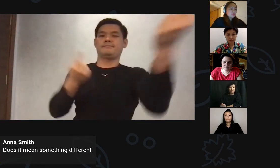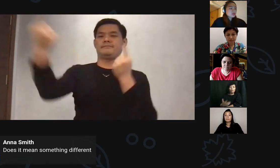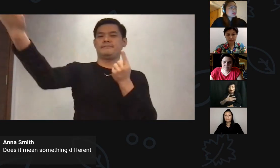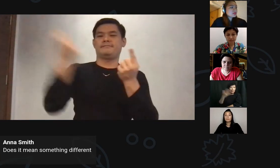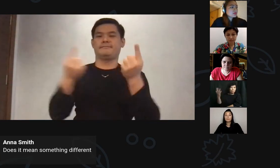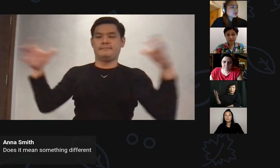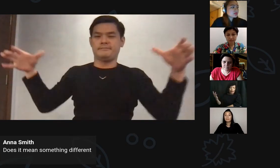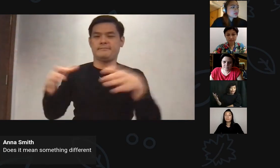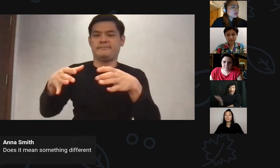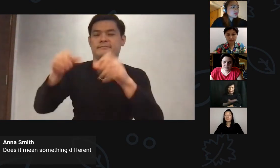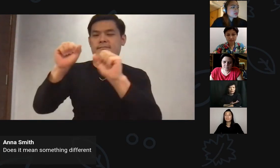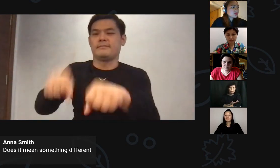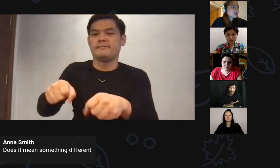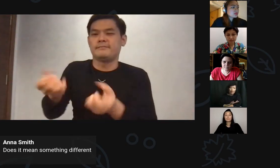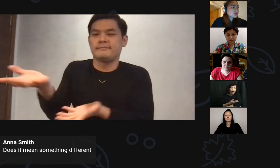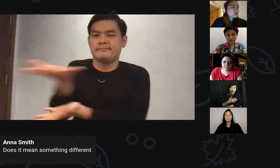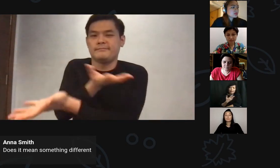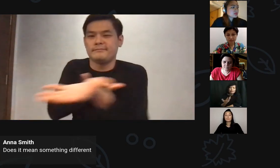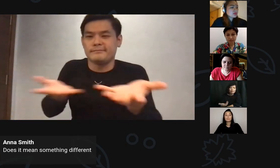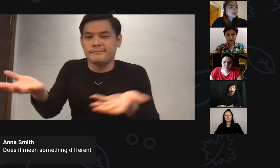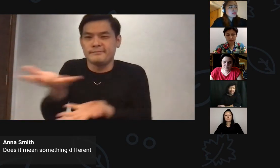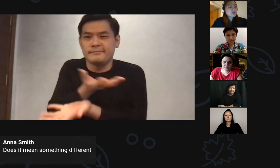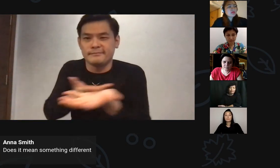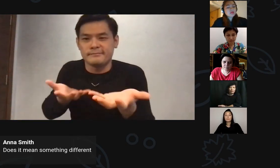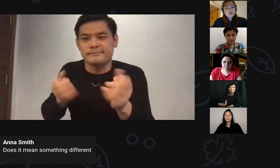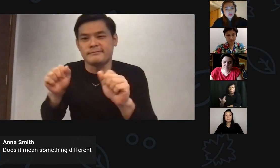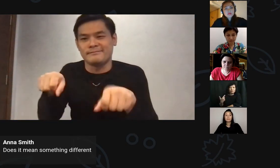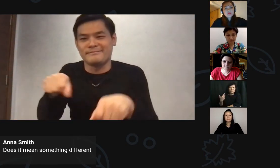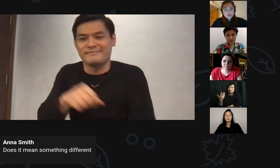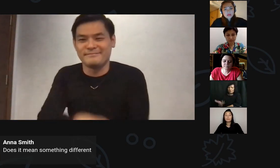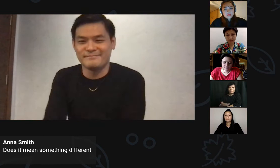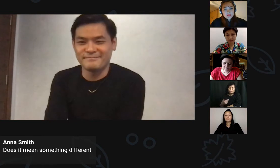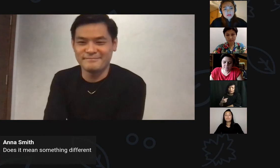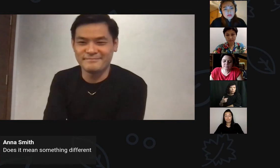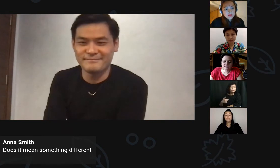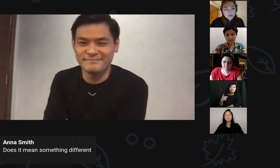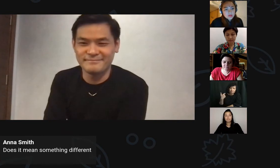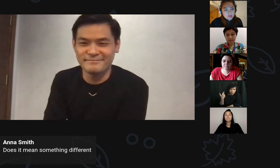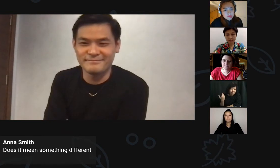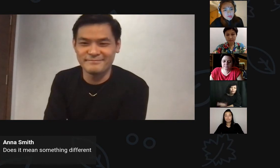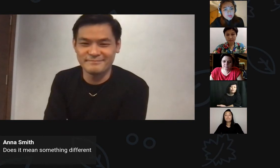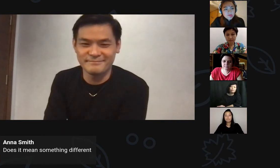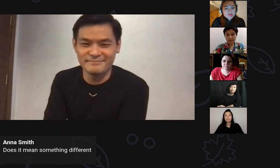we can be at anywhere, anytime, and the interaction will continue